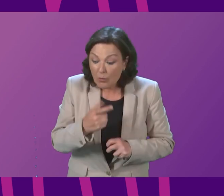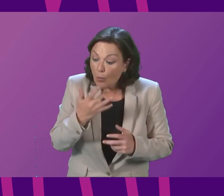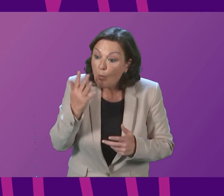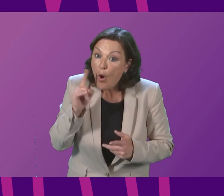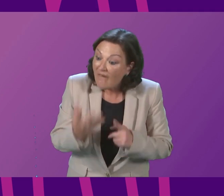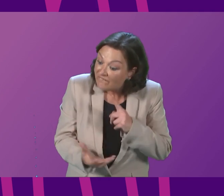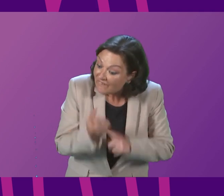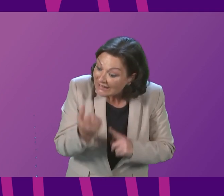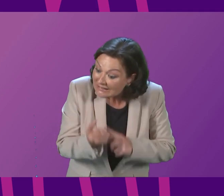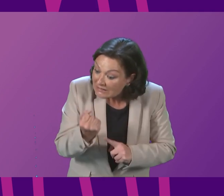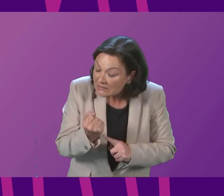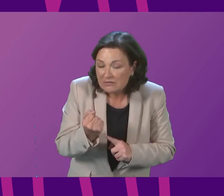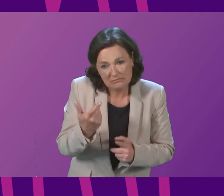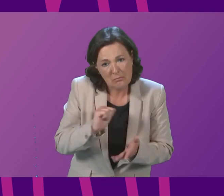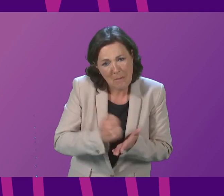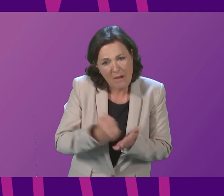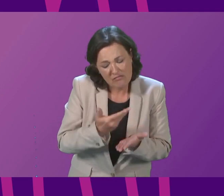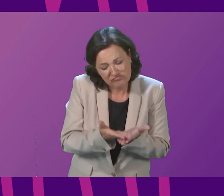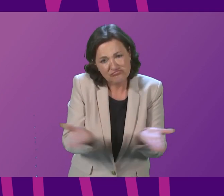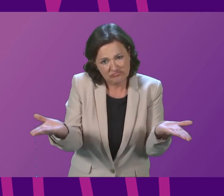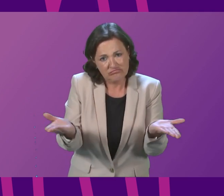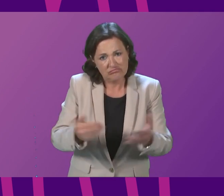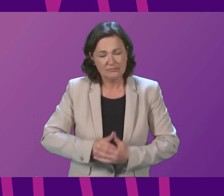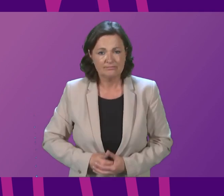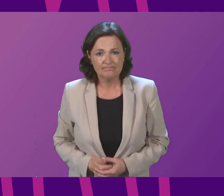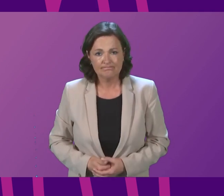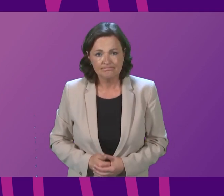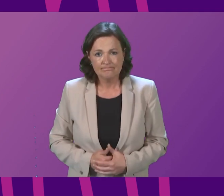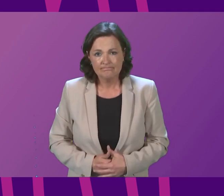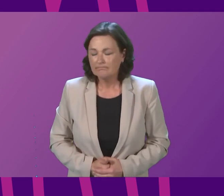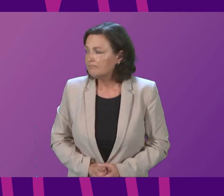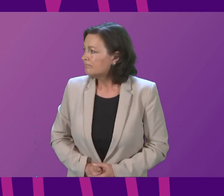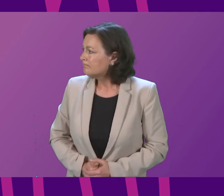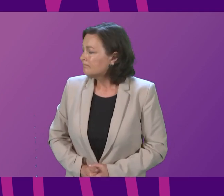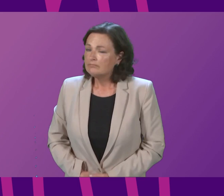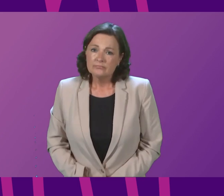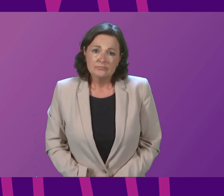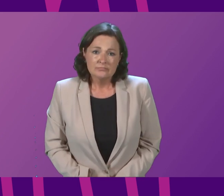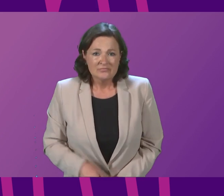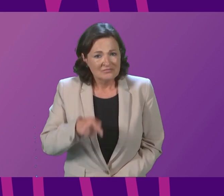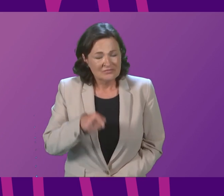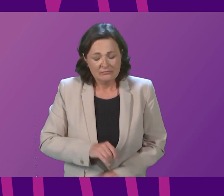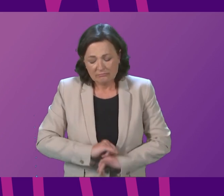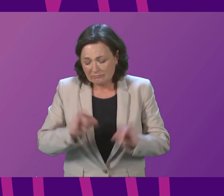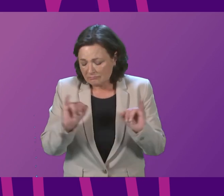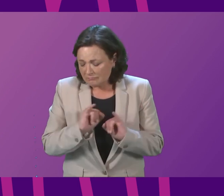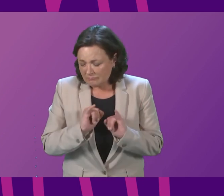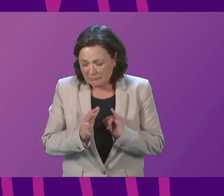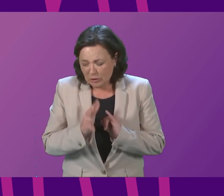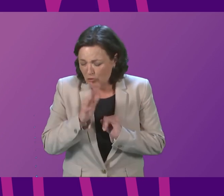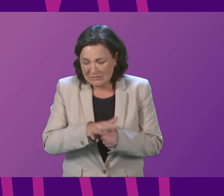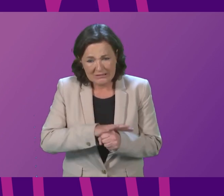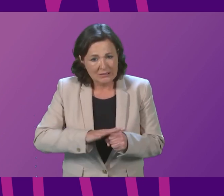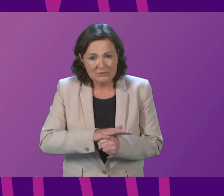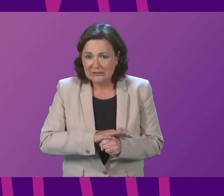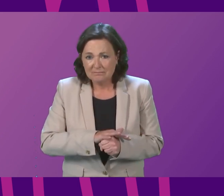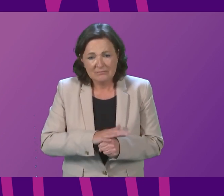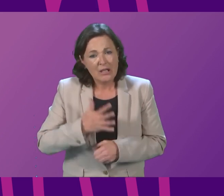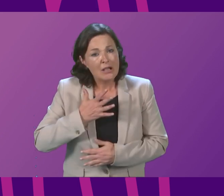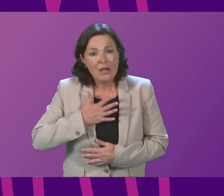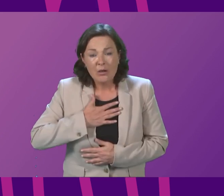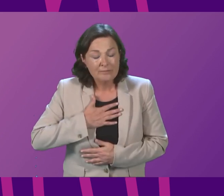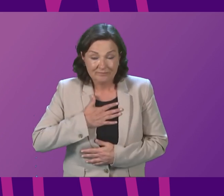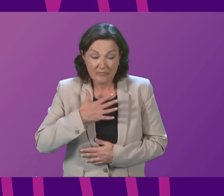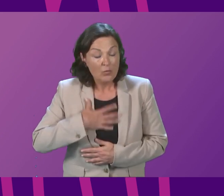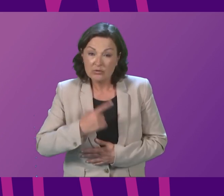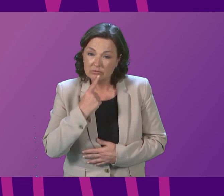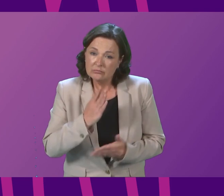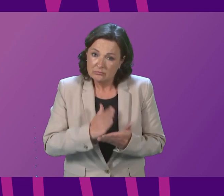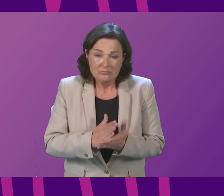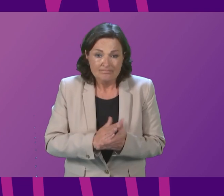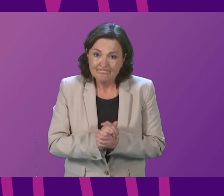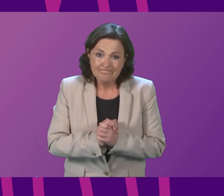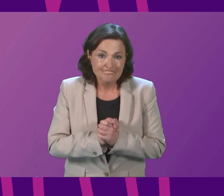The circumstances are tragic and horrific, and I convey my deep condolences to the loved